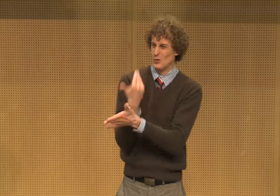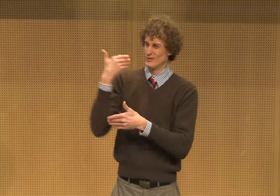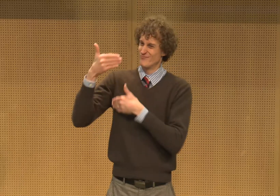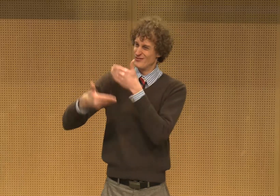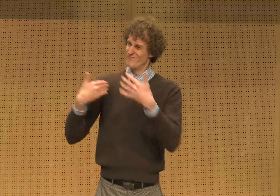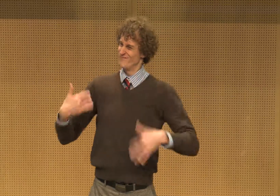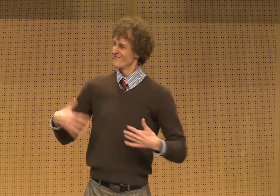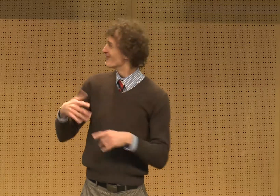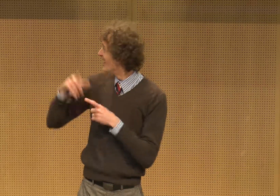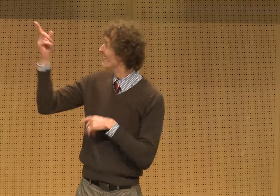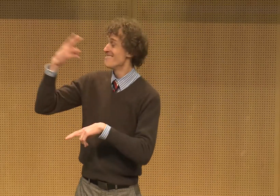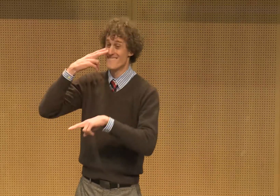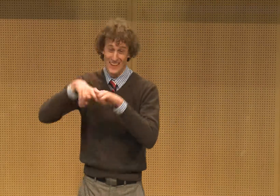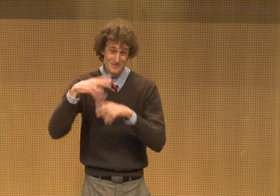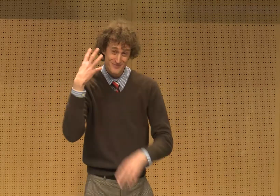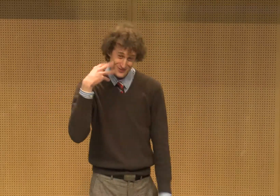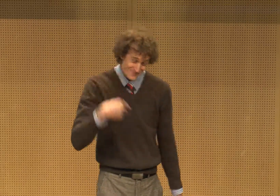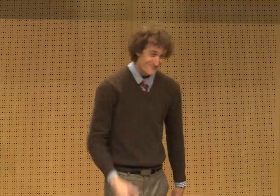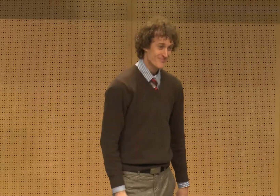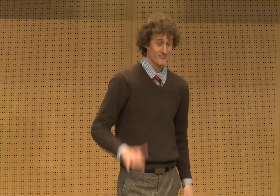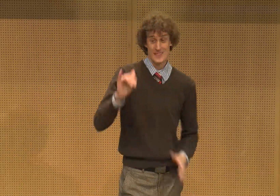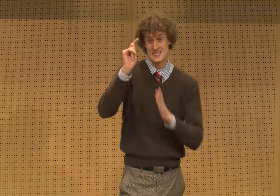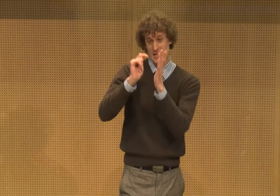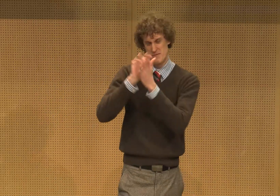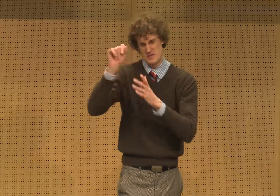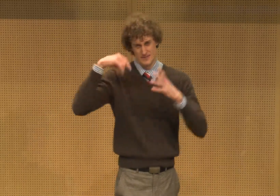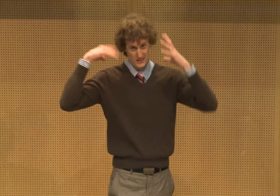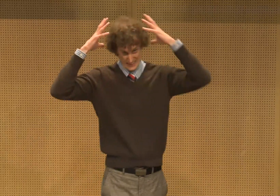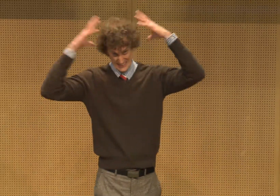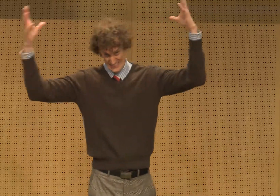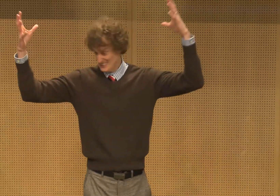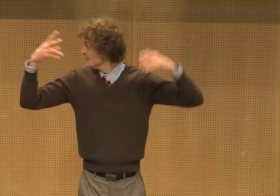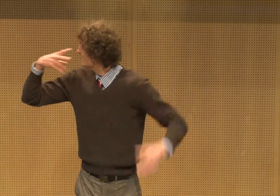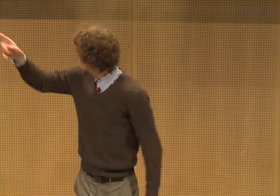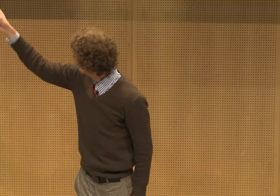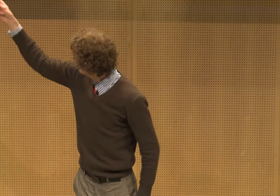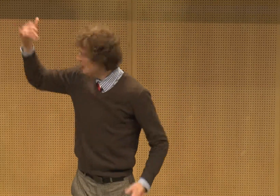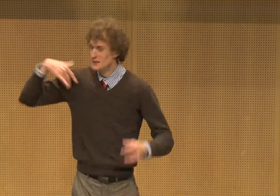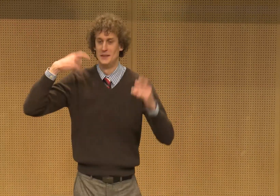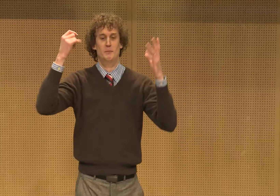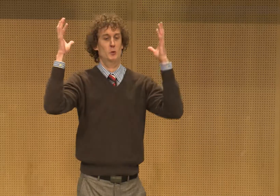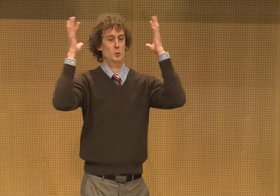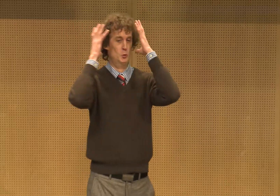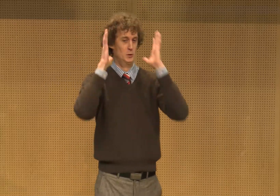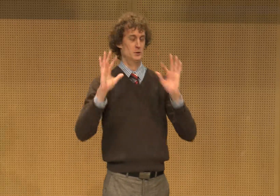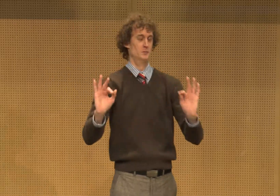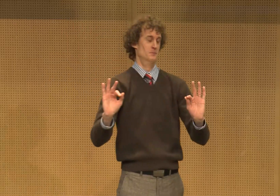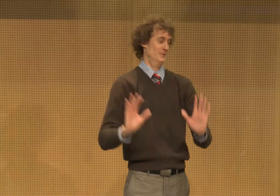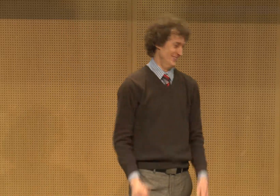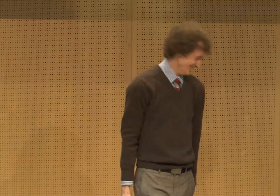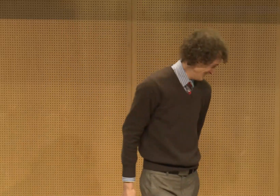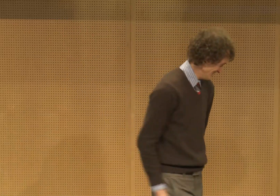so that was really a wonderful learning process, a great experience for me, although that was me at the time with the big fro.